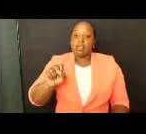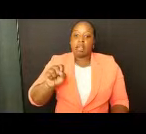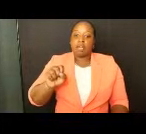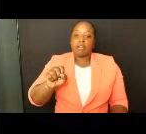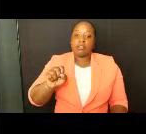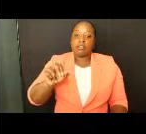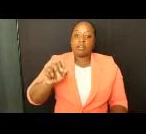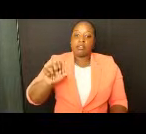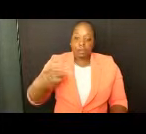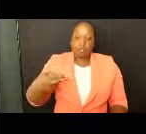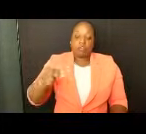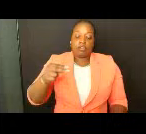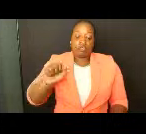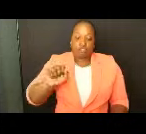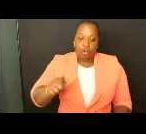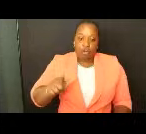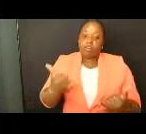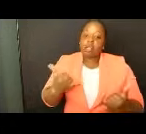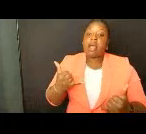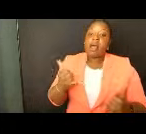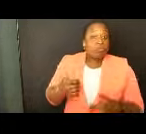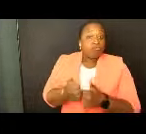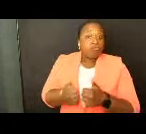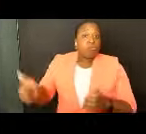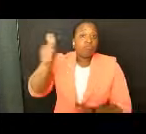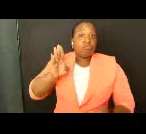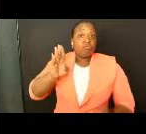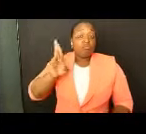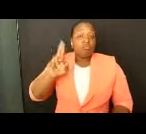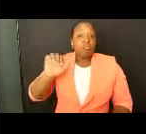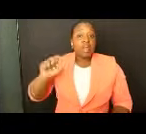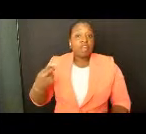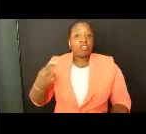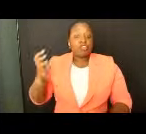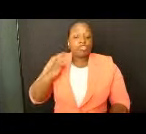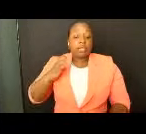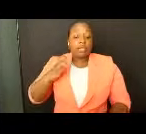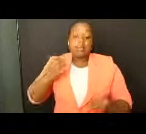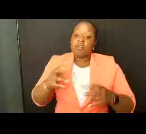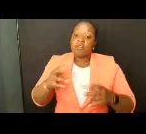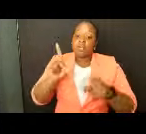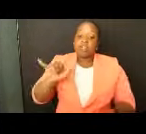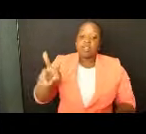Centers for Biologics Evaluation and Research or CBER at FDA. Dr. Kaushal supports clinical